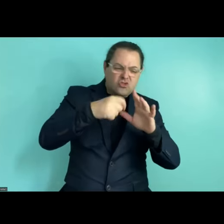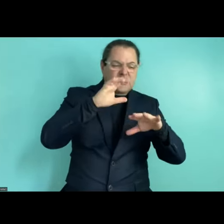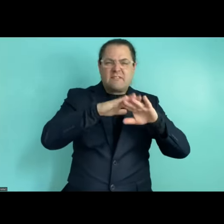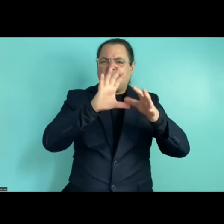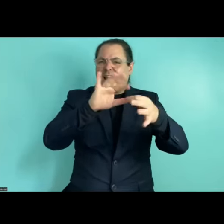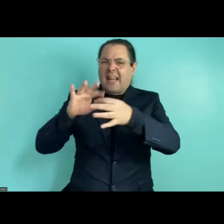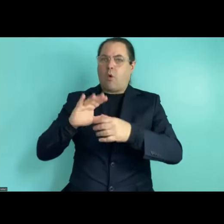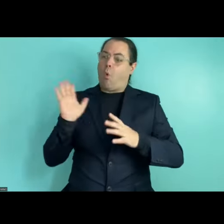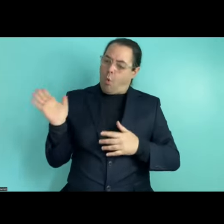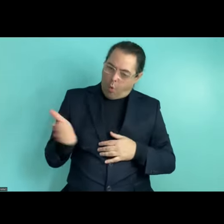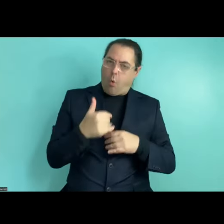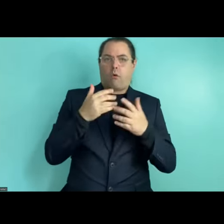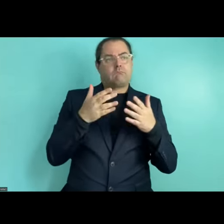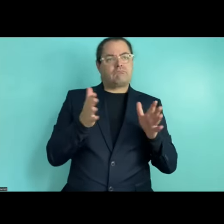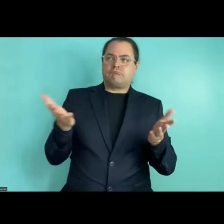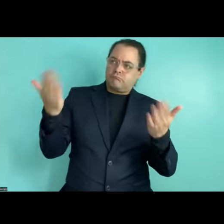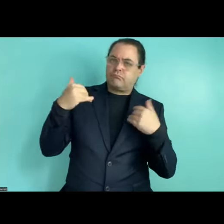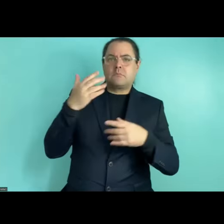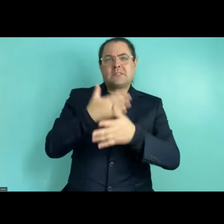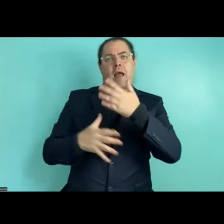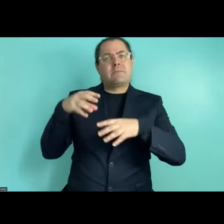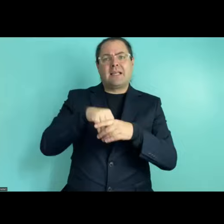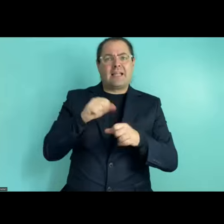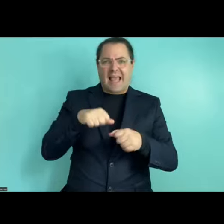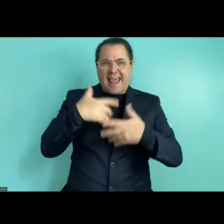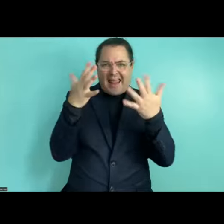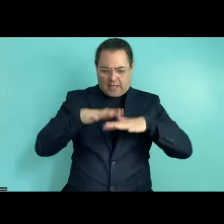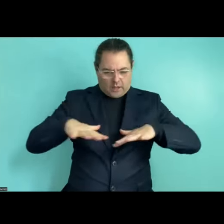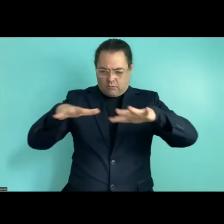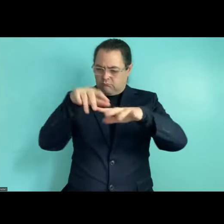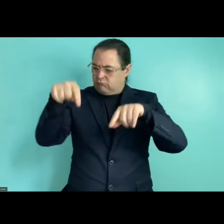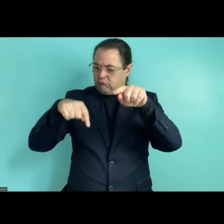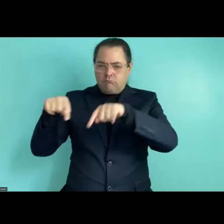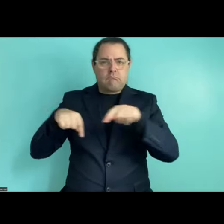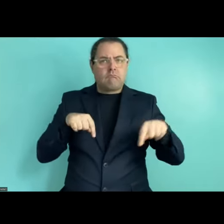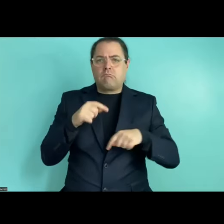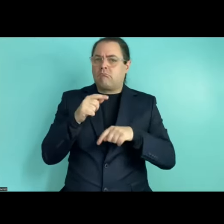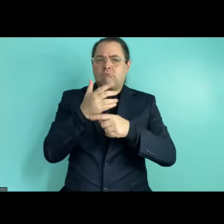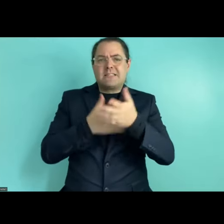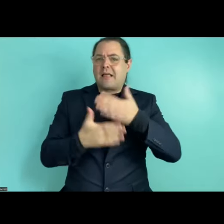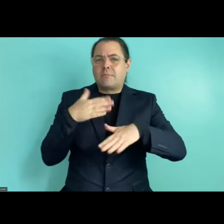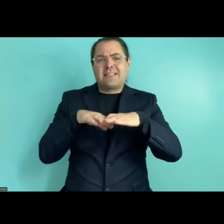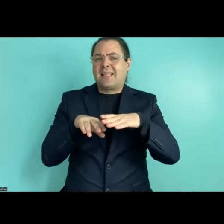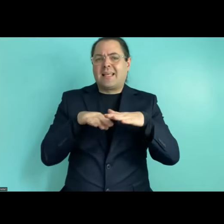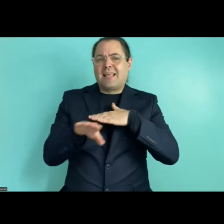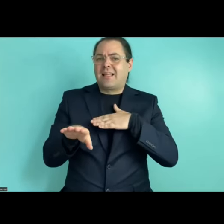the example of the breach occurred in in Kenya, in the ecosystem. There are several key pillars